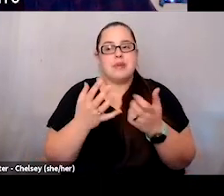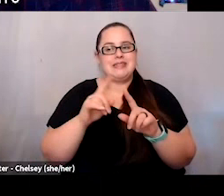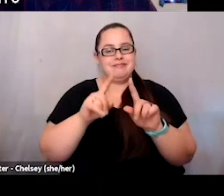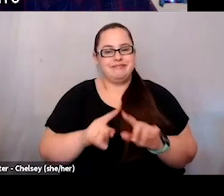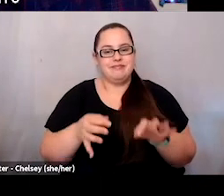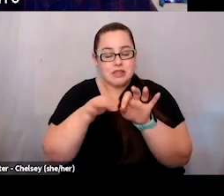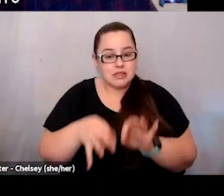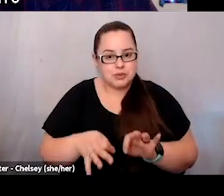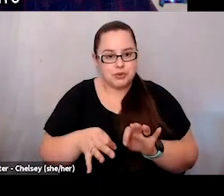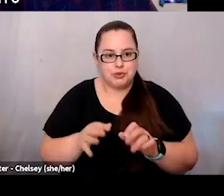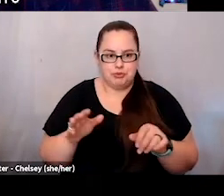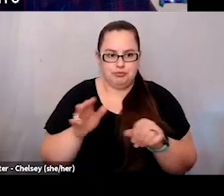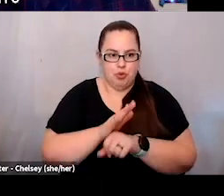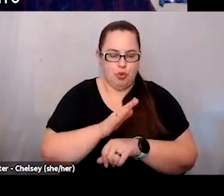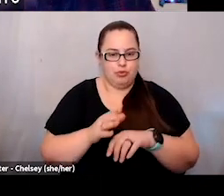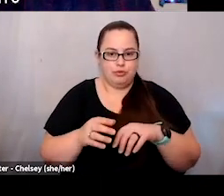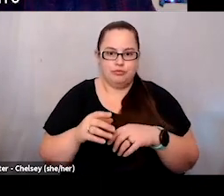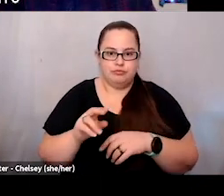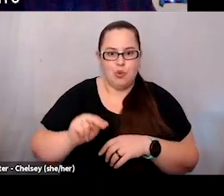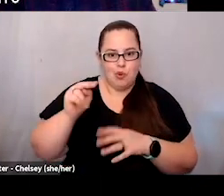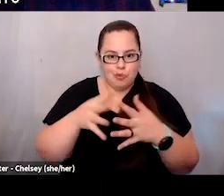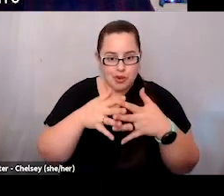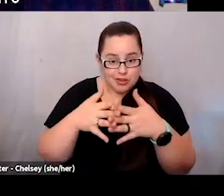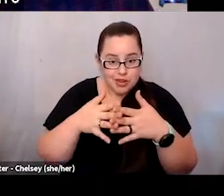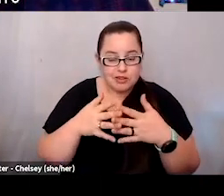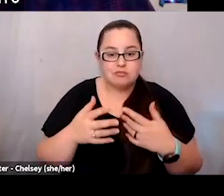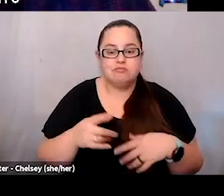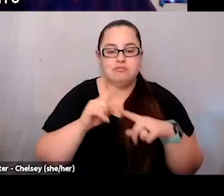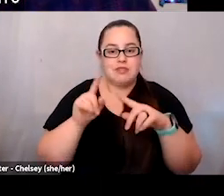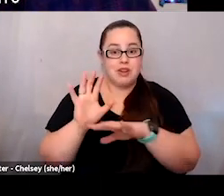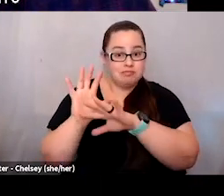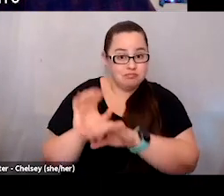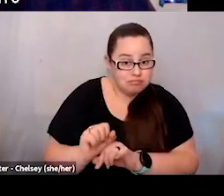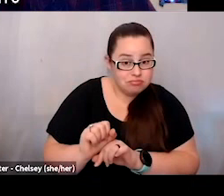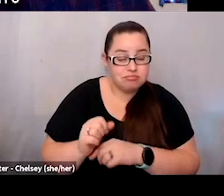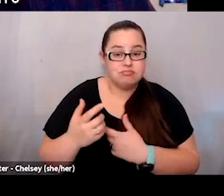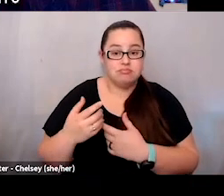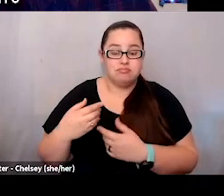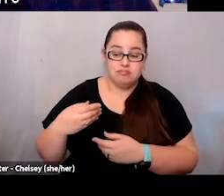throughout North America. Customs are incredibly diverse, religious beliefs are